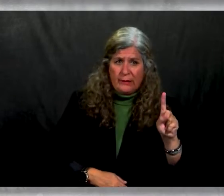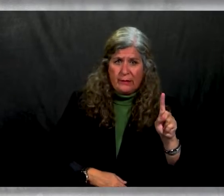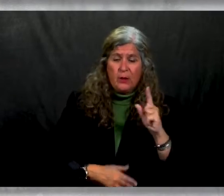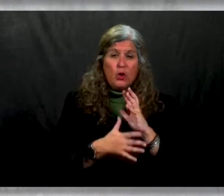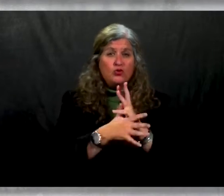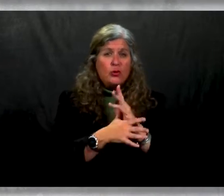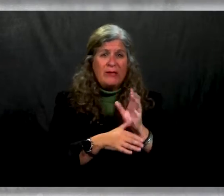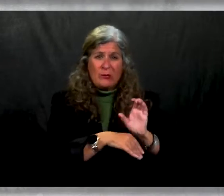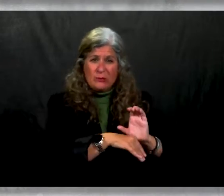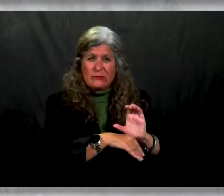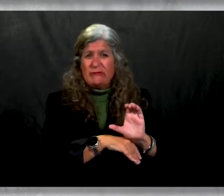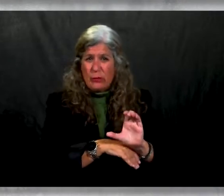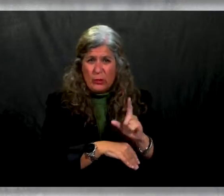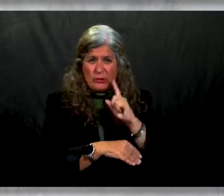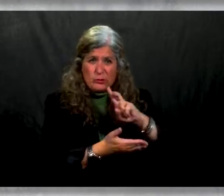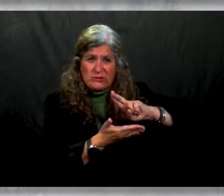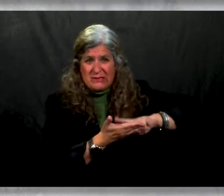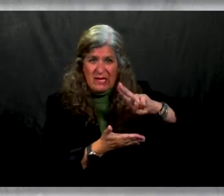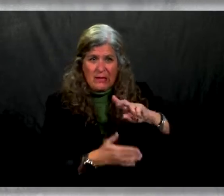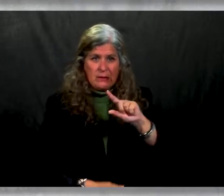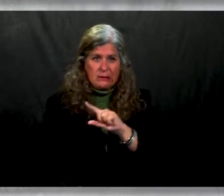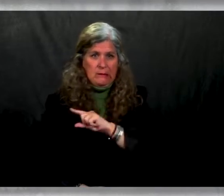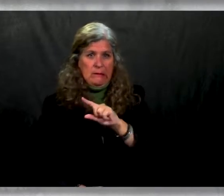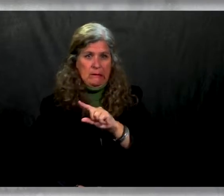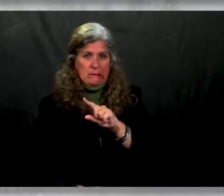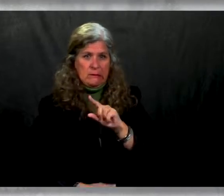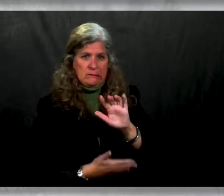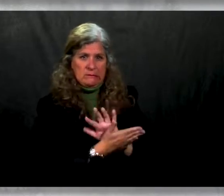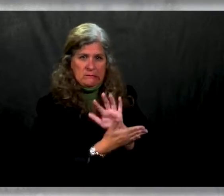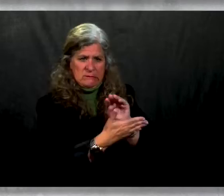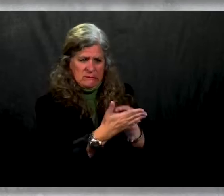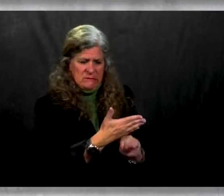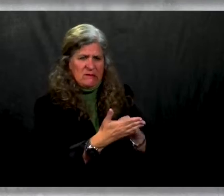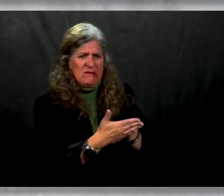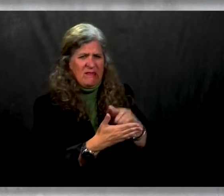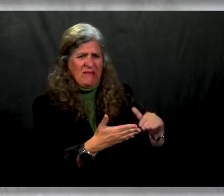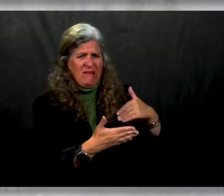and many people felt shame about that and Hitler